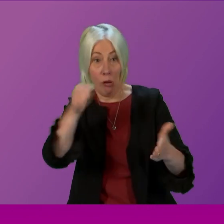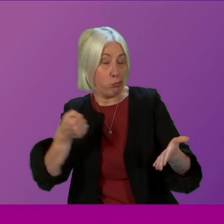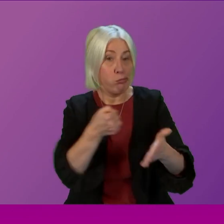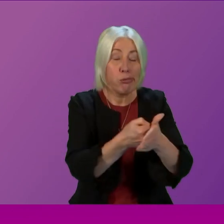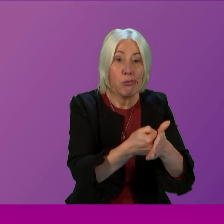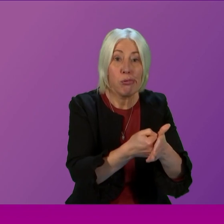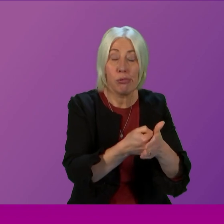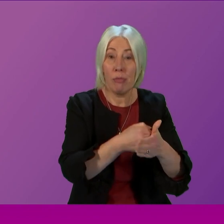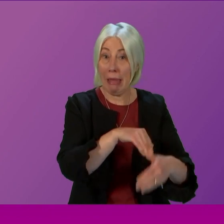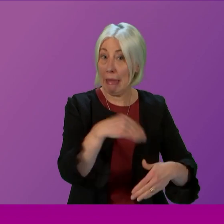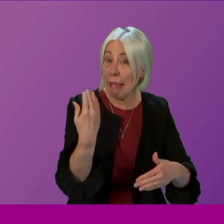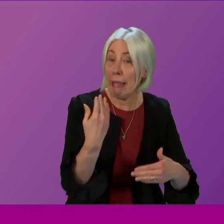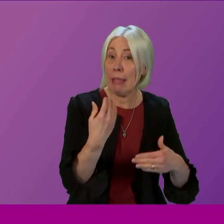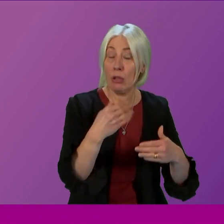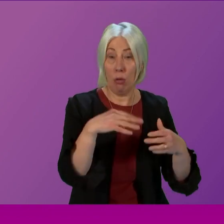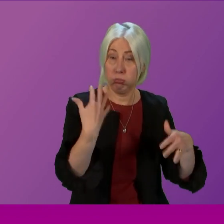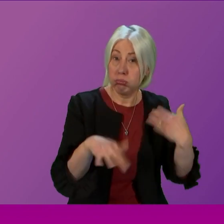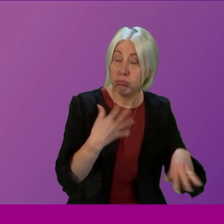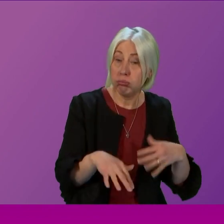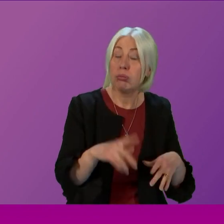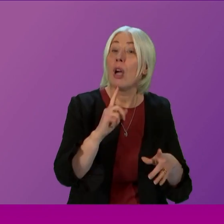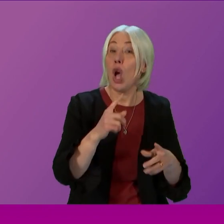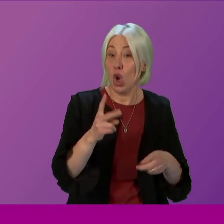or even killed when they are playing in the garden. I raised the issue two years ago,